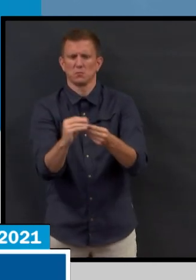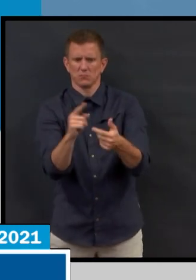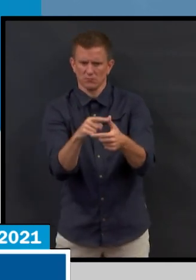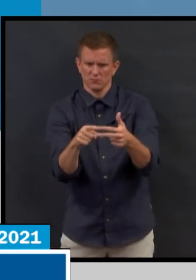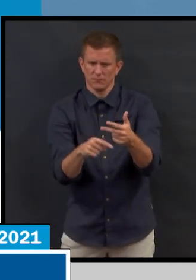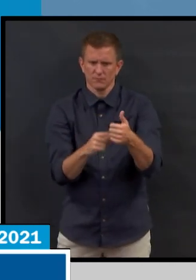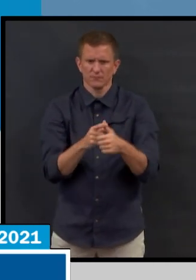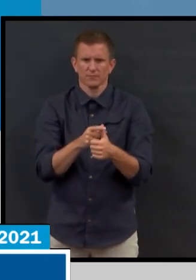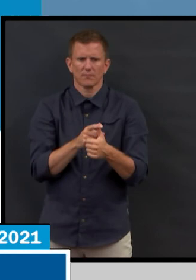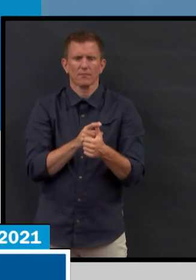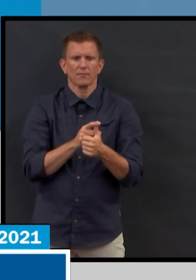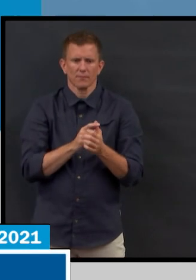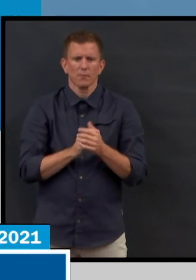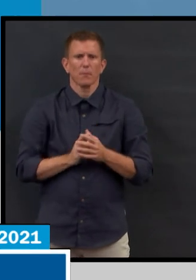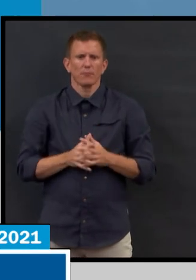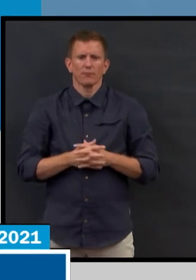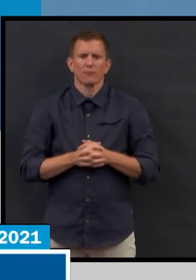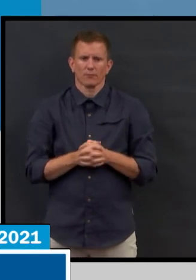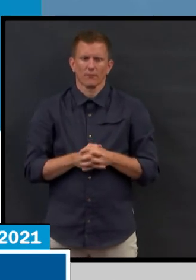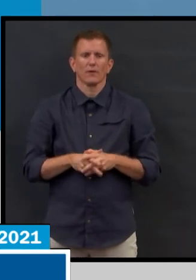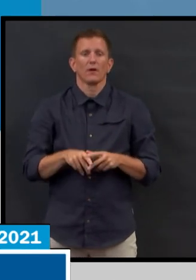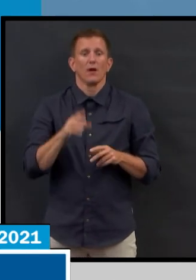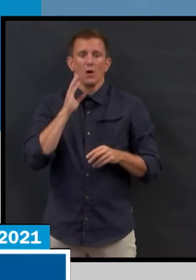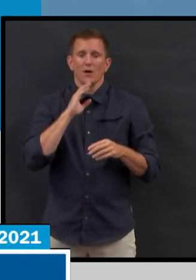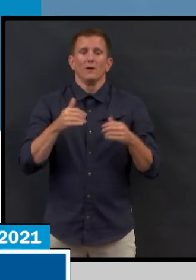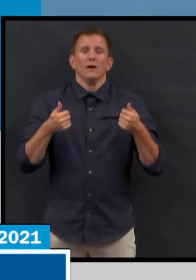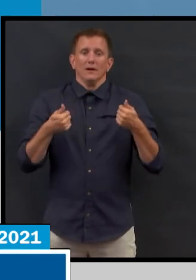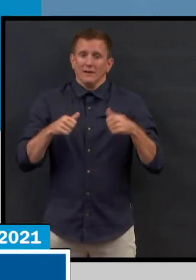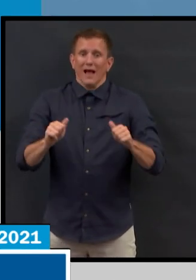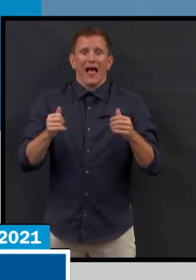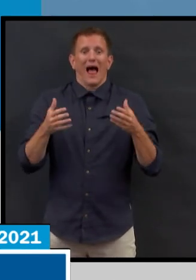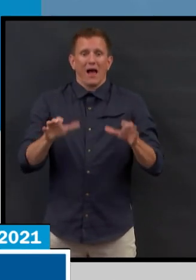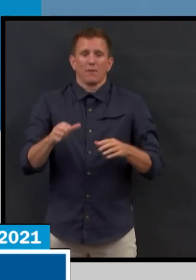happen and we want to invite everyone to come out to the block party on Friday, August 27th. That's